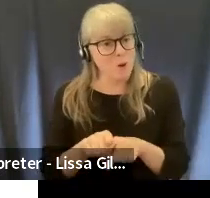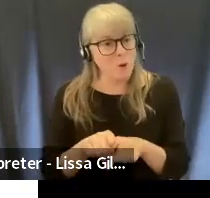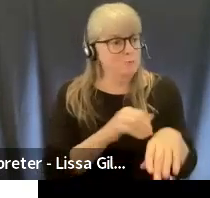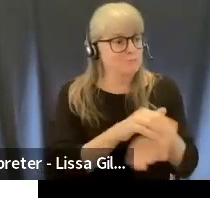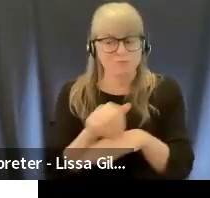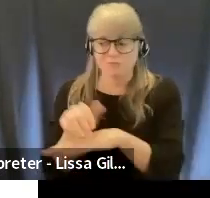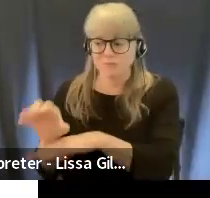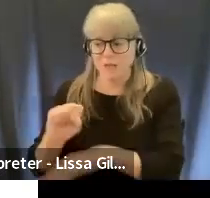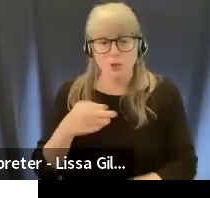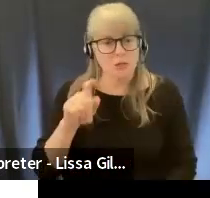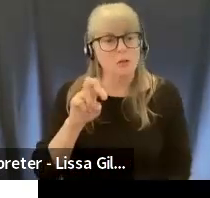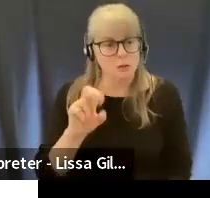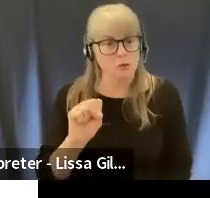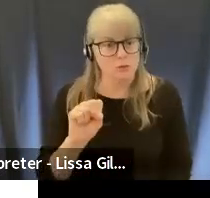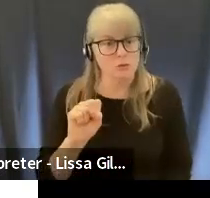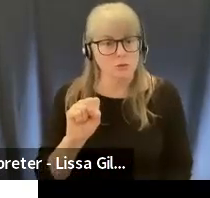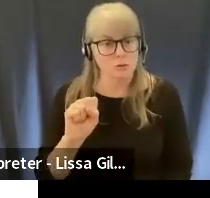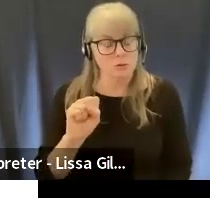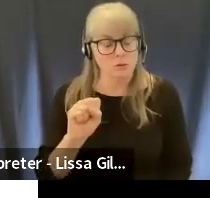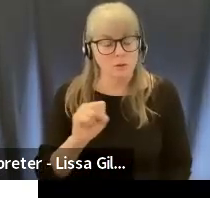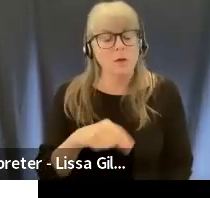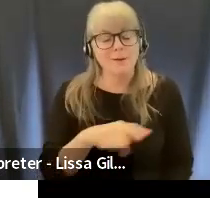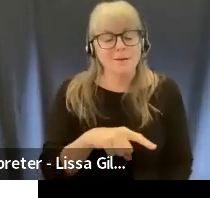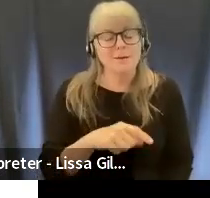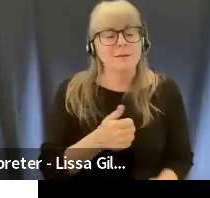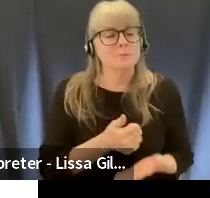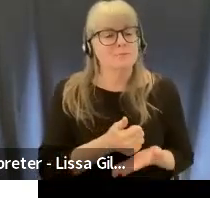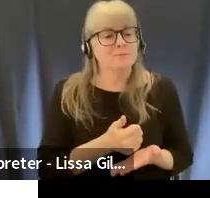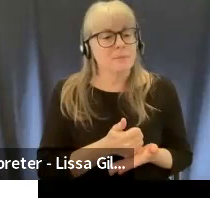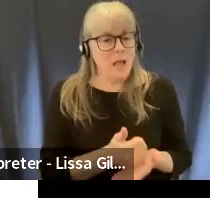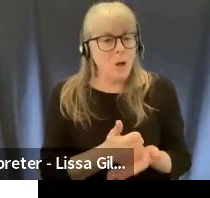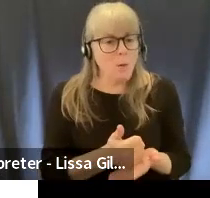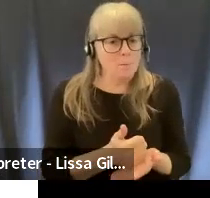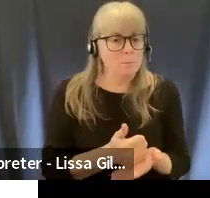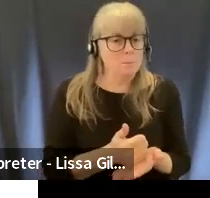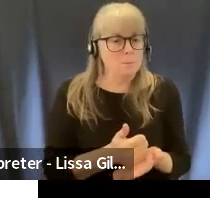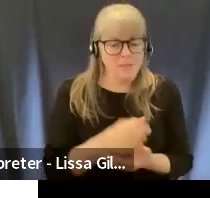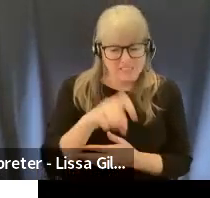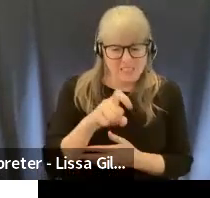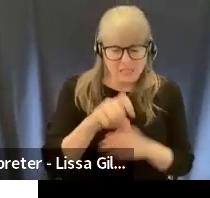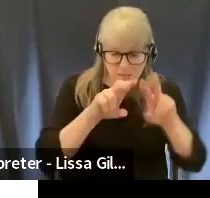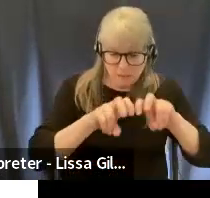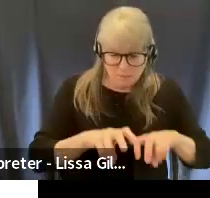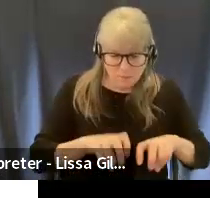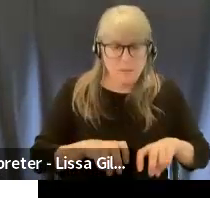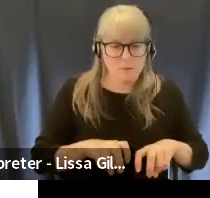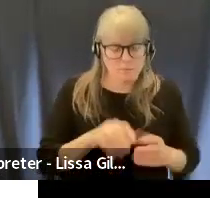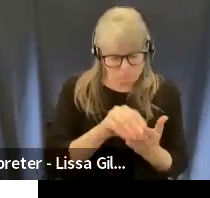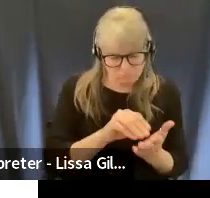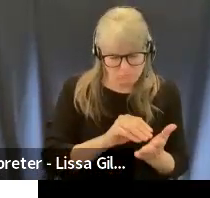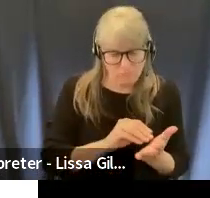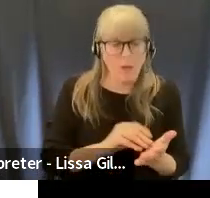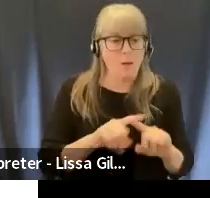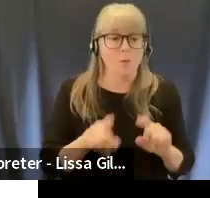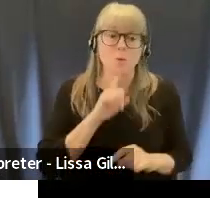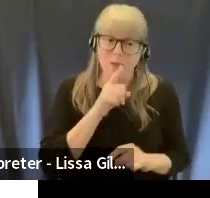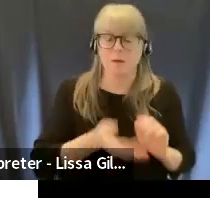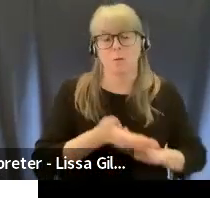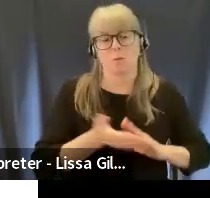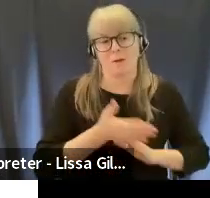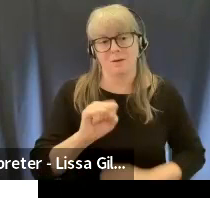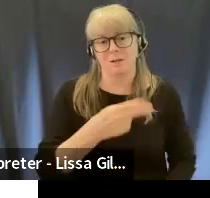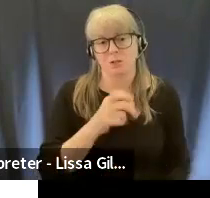They typically will conduct or help conduct. Those needs assessment.